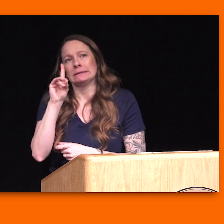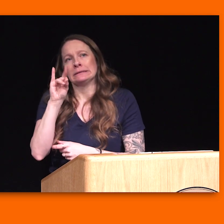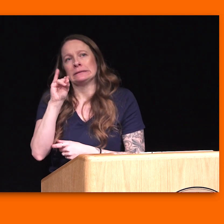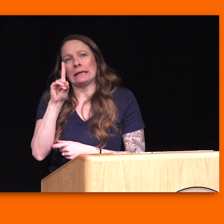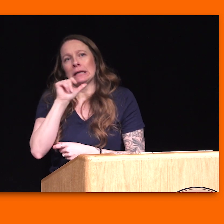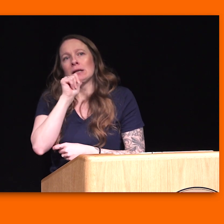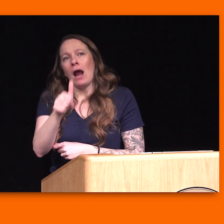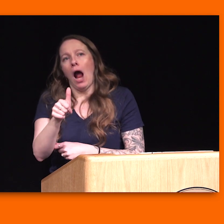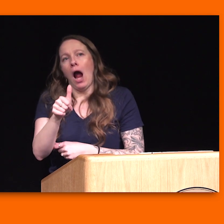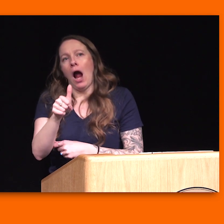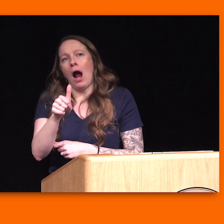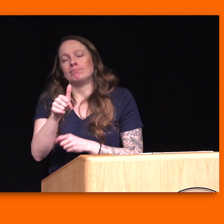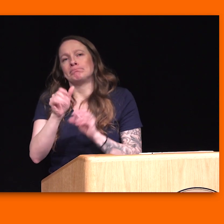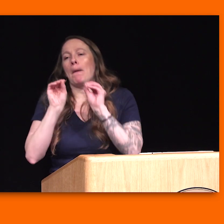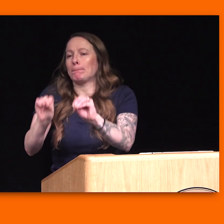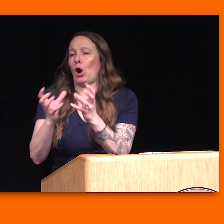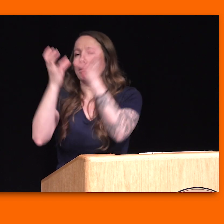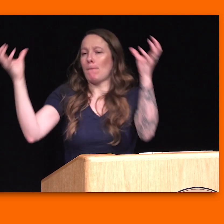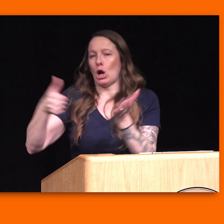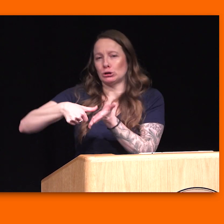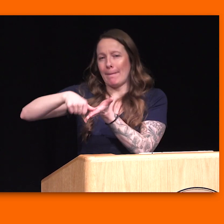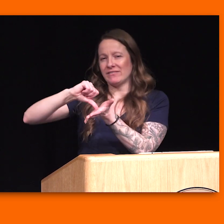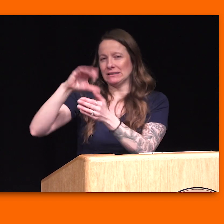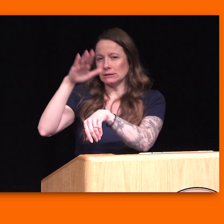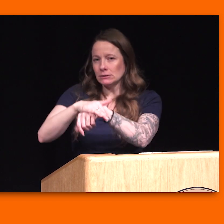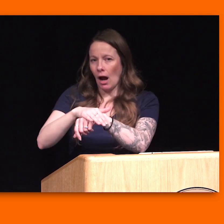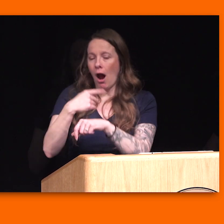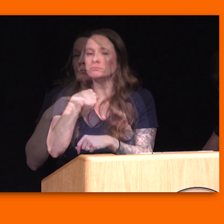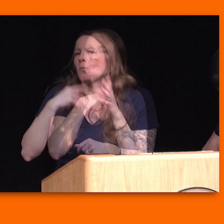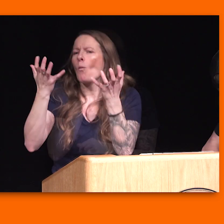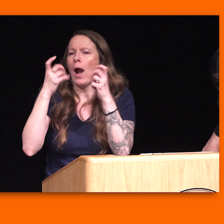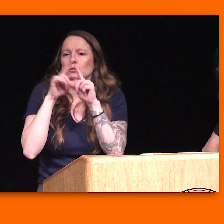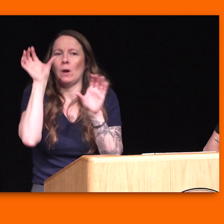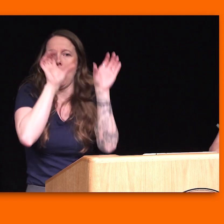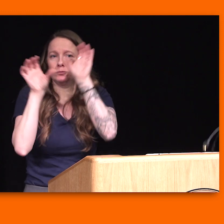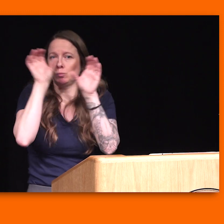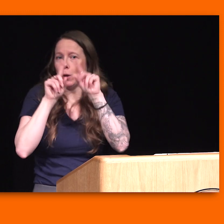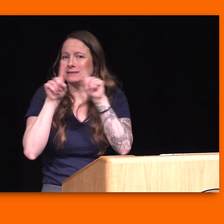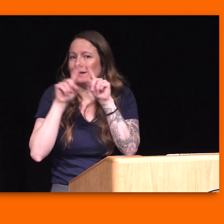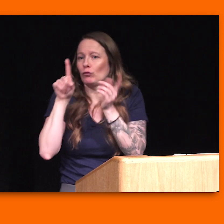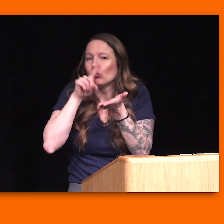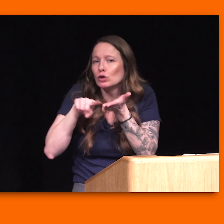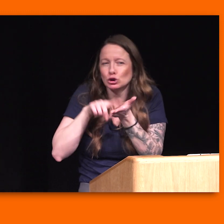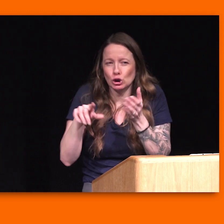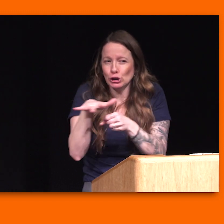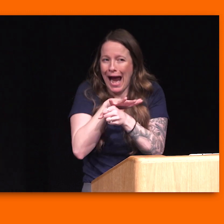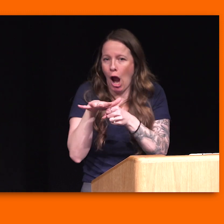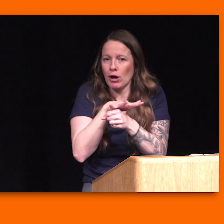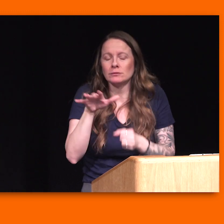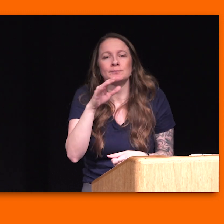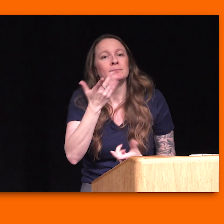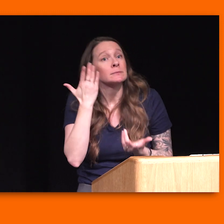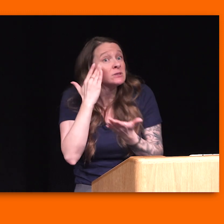This was something that I did not put a lot of emphasis on. I wanted to explore different research areas